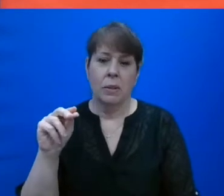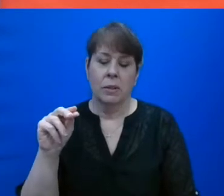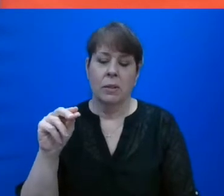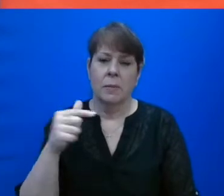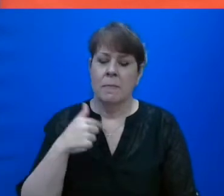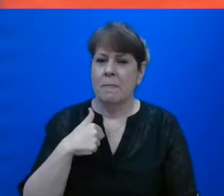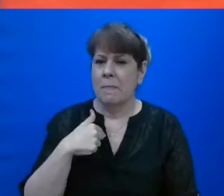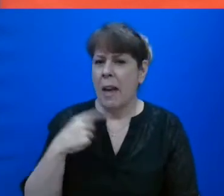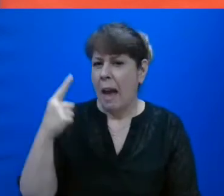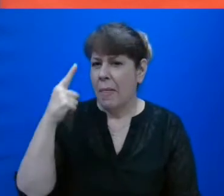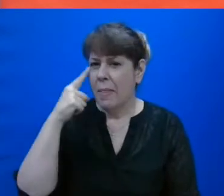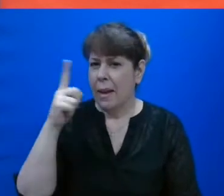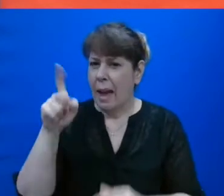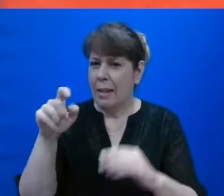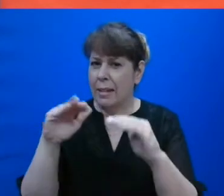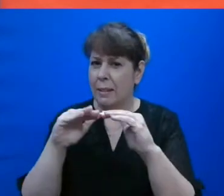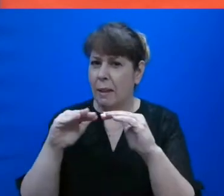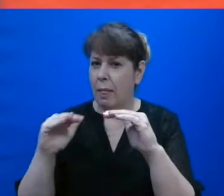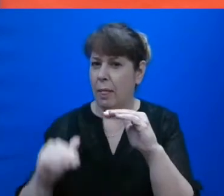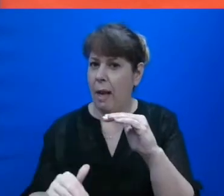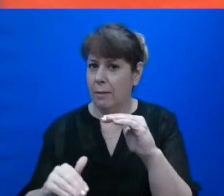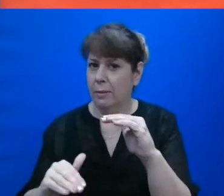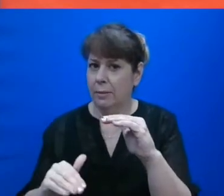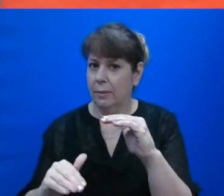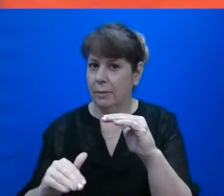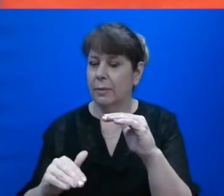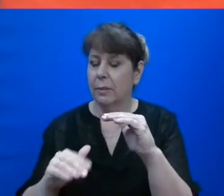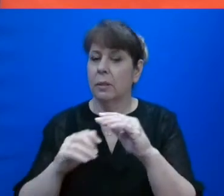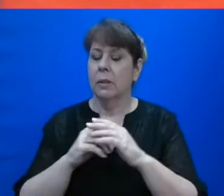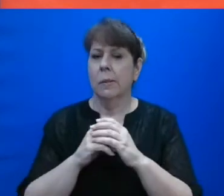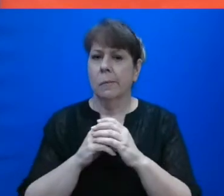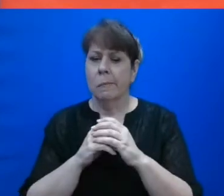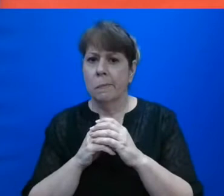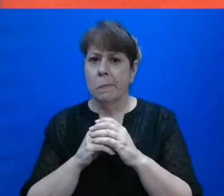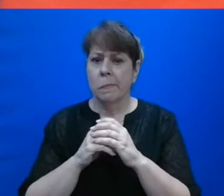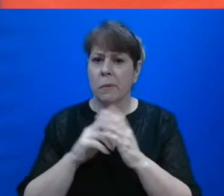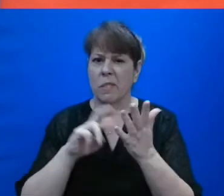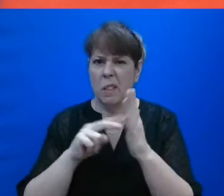LESS. LET'S SEE. DO I NEED TO PUT MORE IN OR TAKE